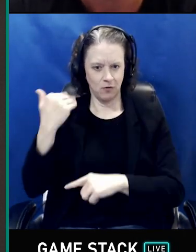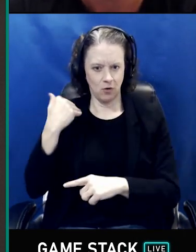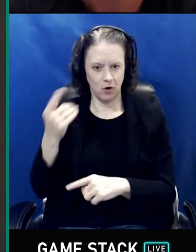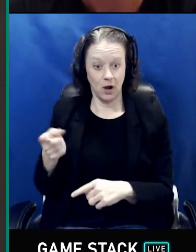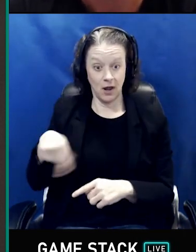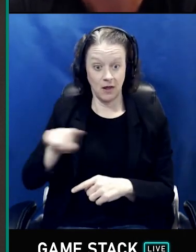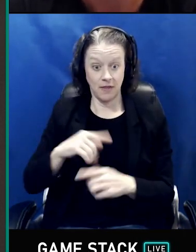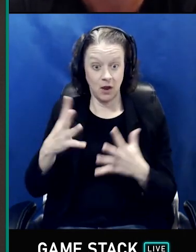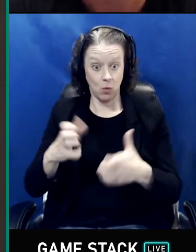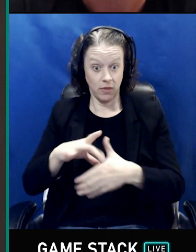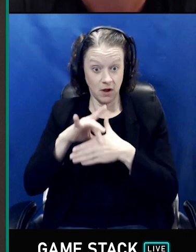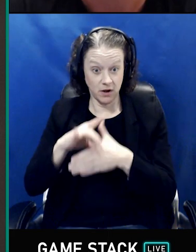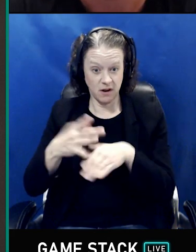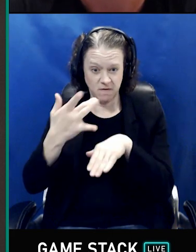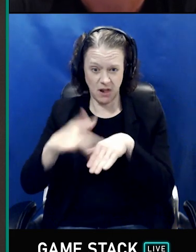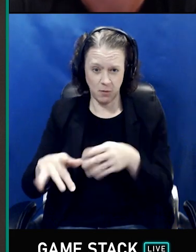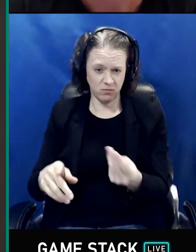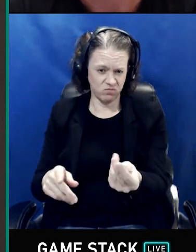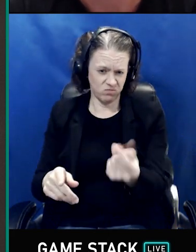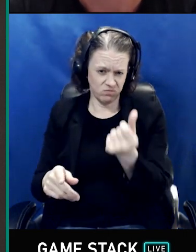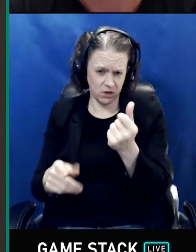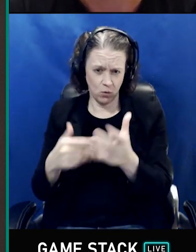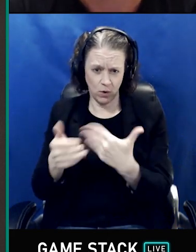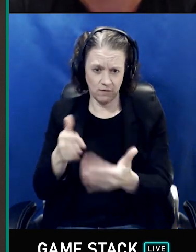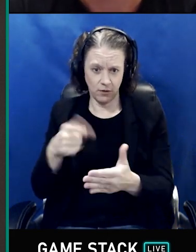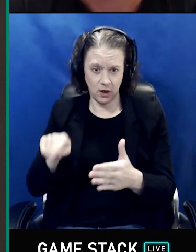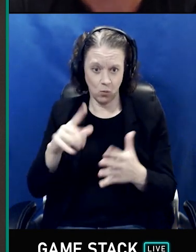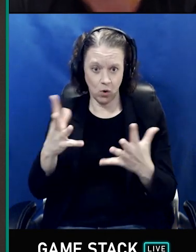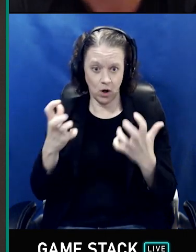and they want to access that content from anywhere.